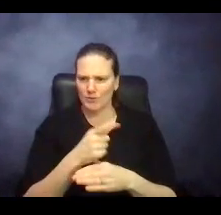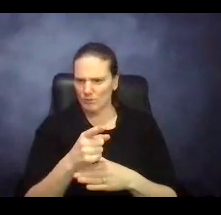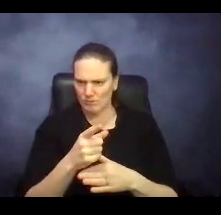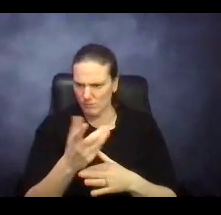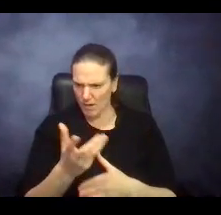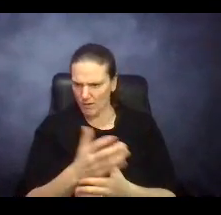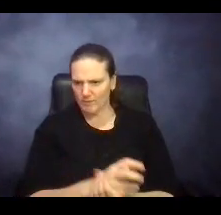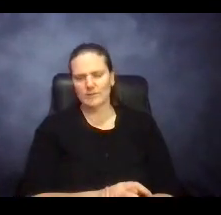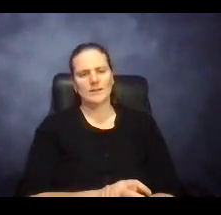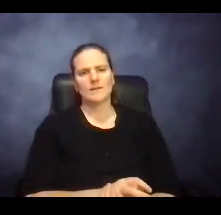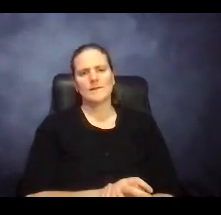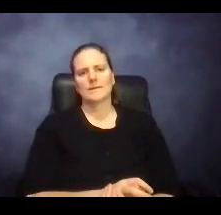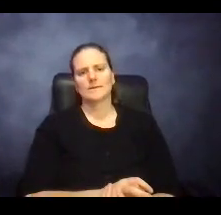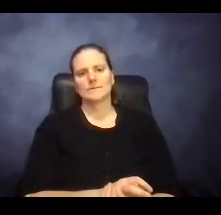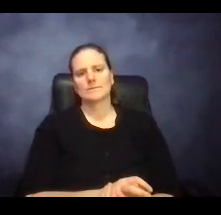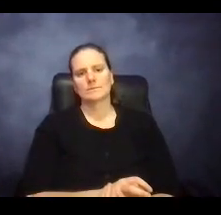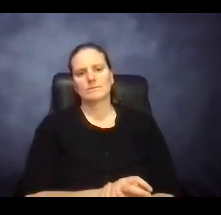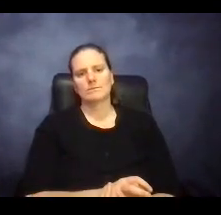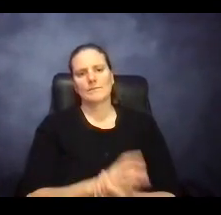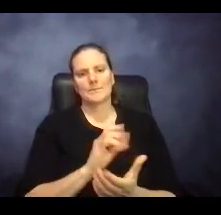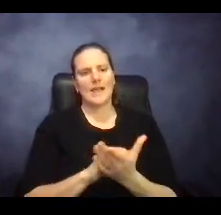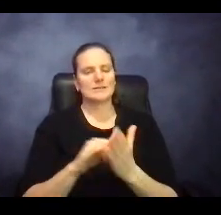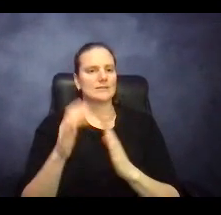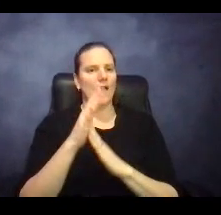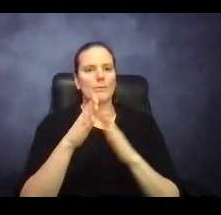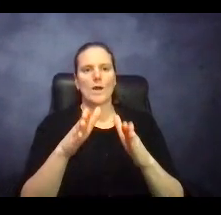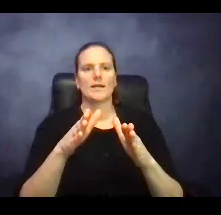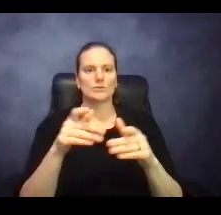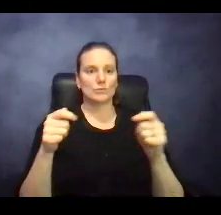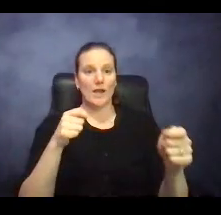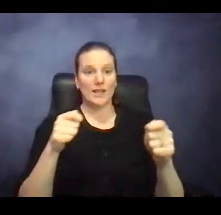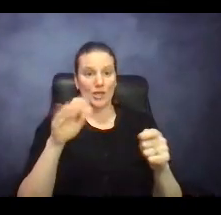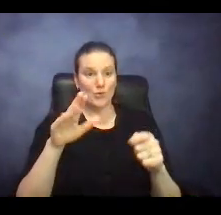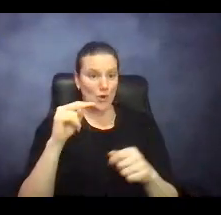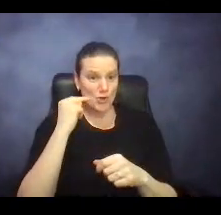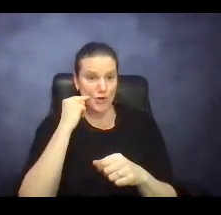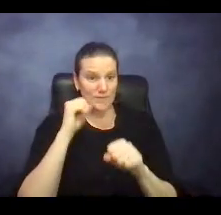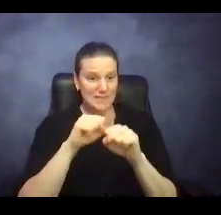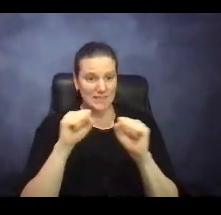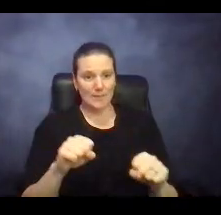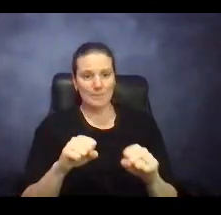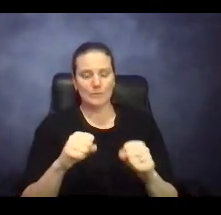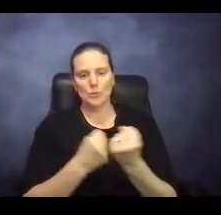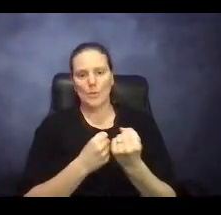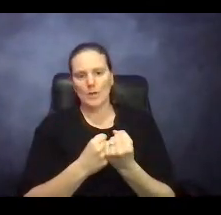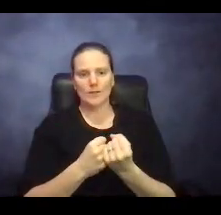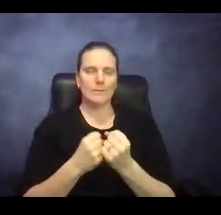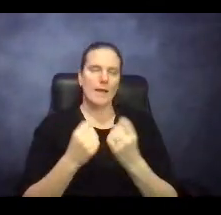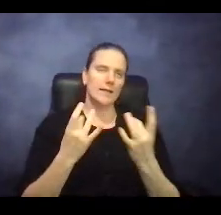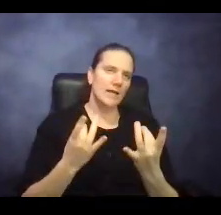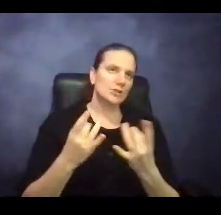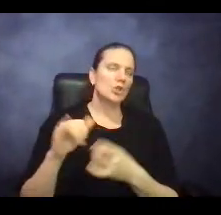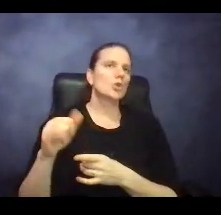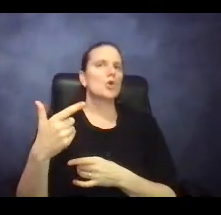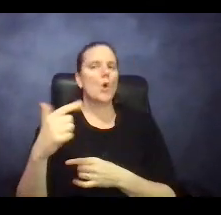that's gonna be like the ultimate way to regulate your nervous system and then supporting it with meditation and yoga and, and exercise, then tending